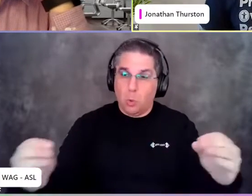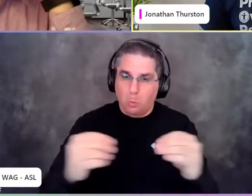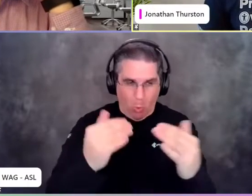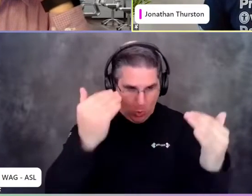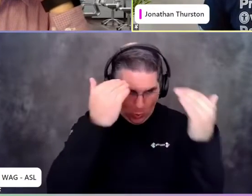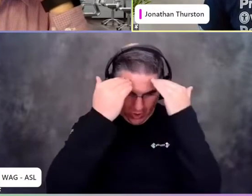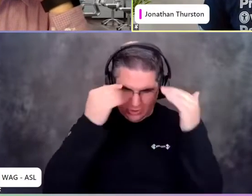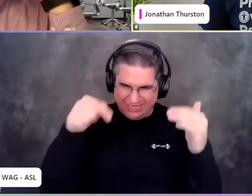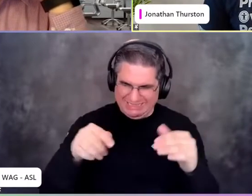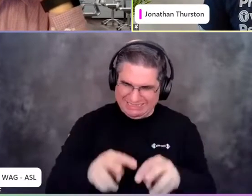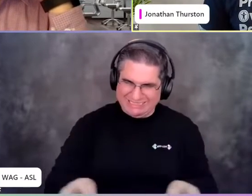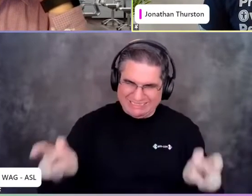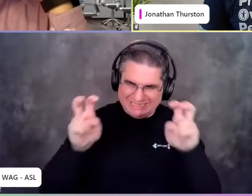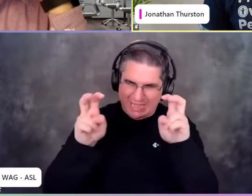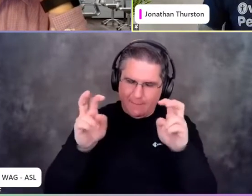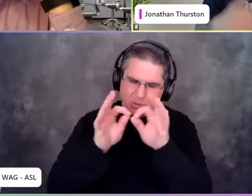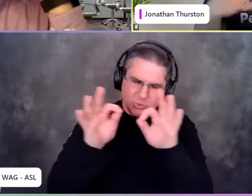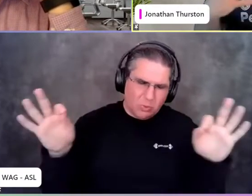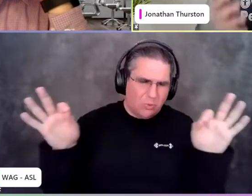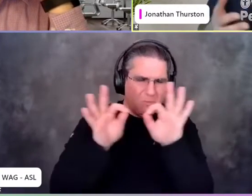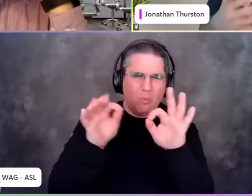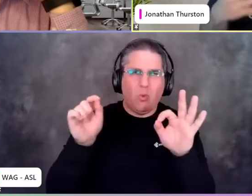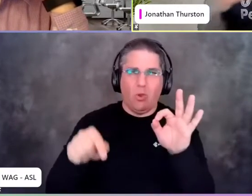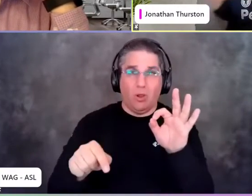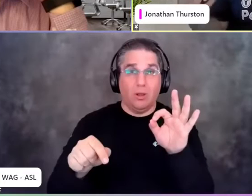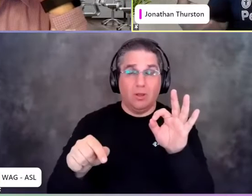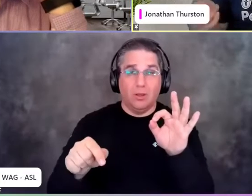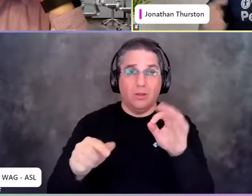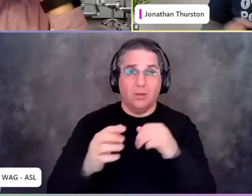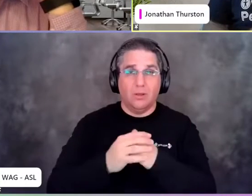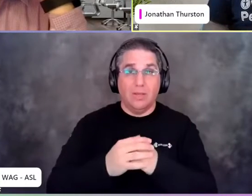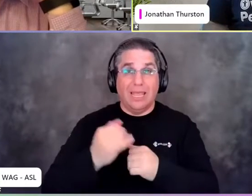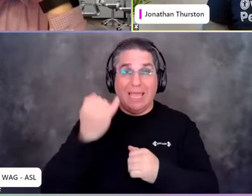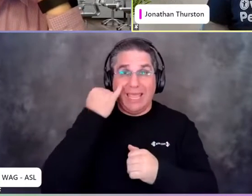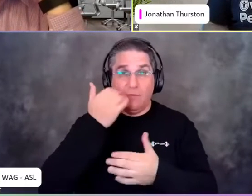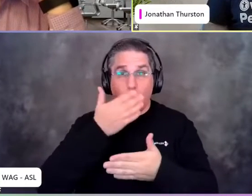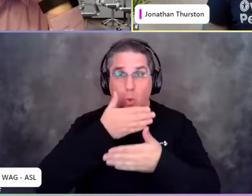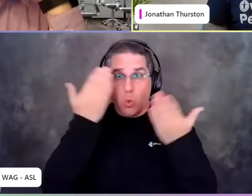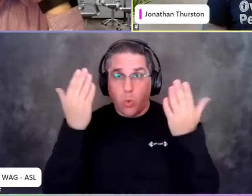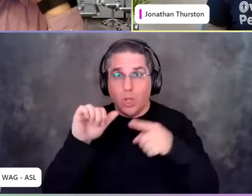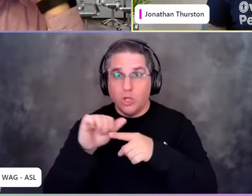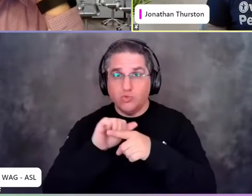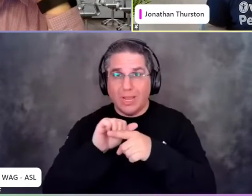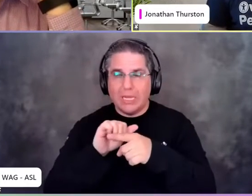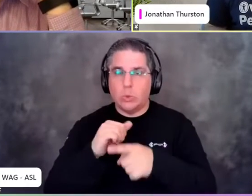here to say is you should have training. Should help figure out mechanisms to create awareness around the